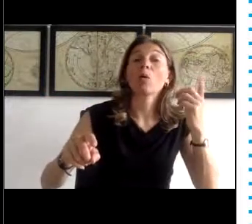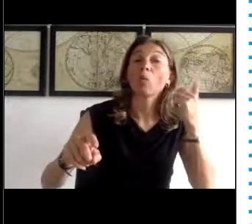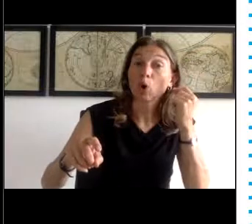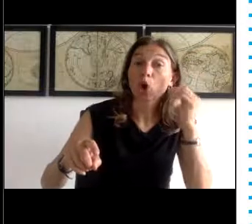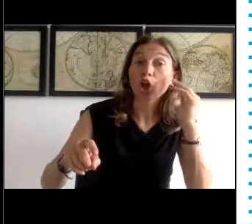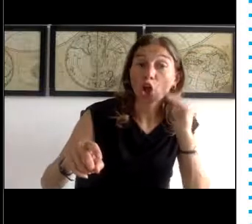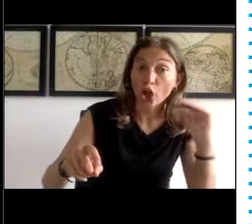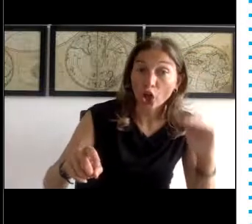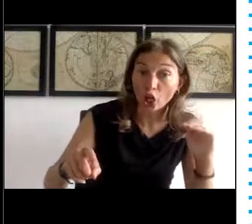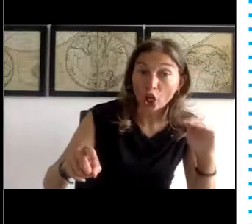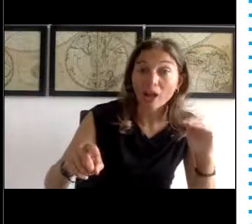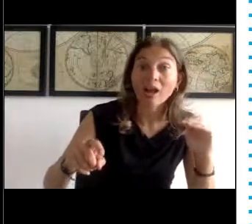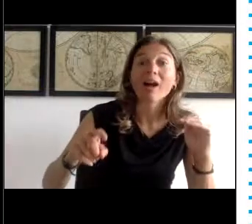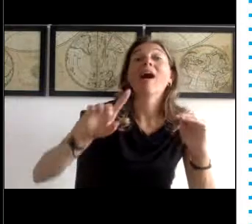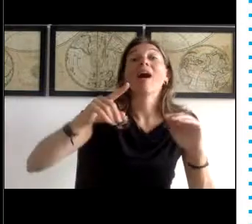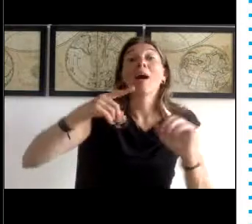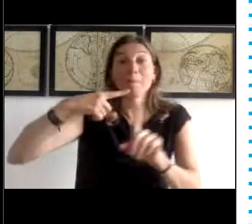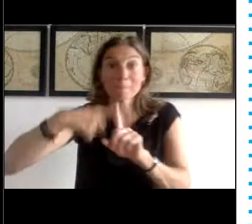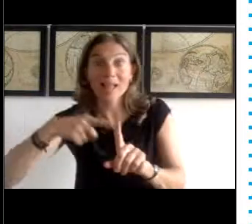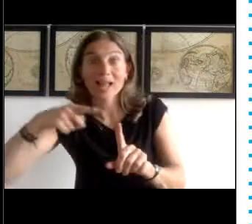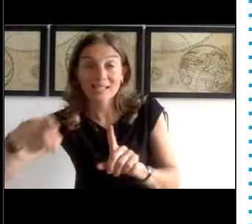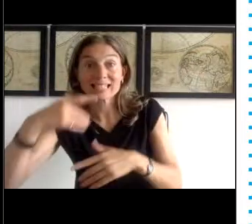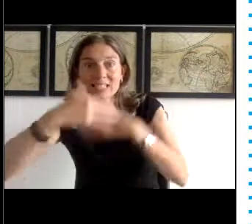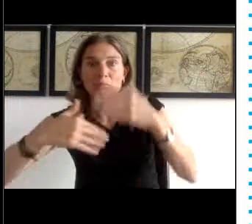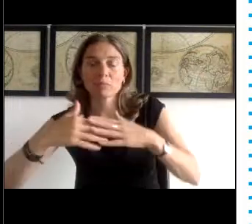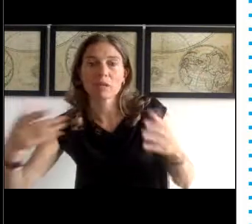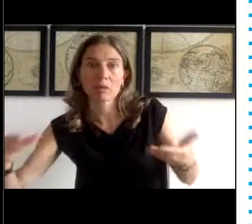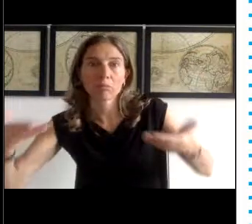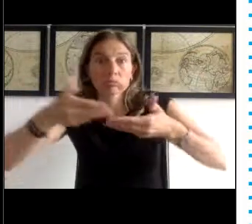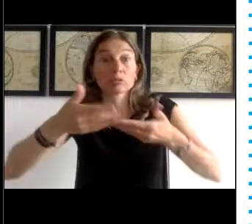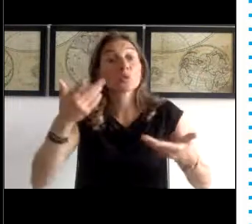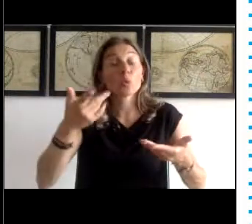This service offered availability 24 hours per day in case of needs.